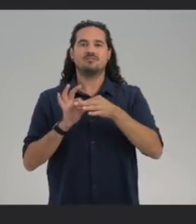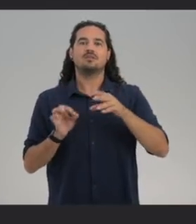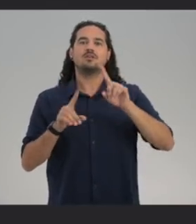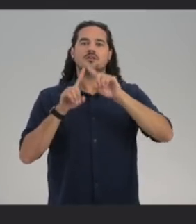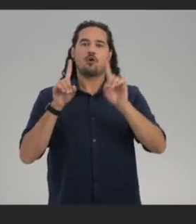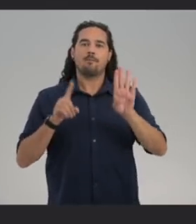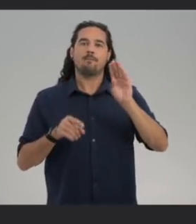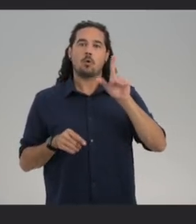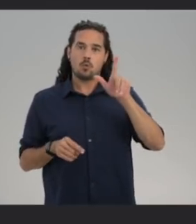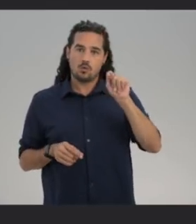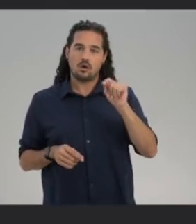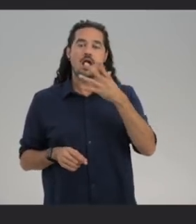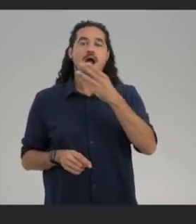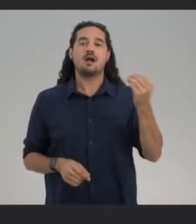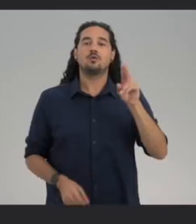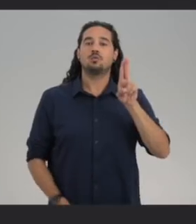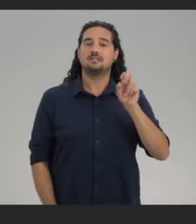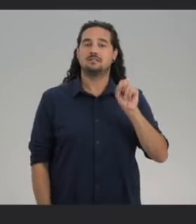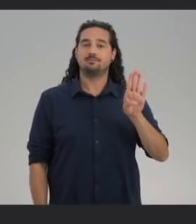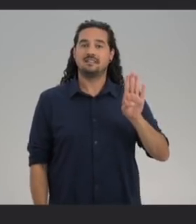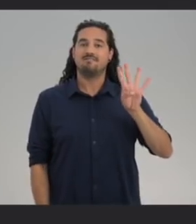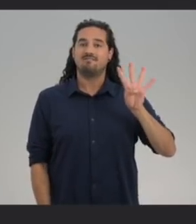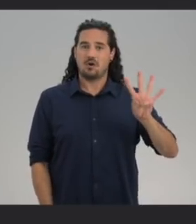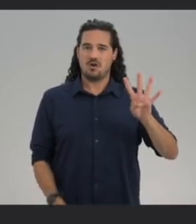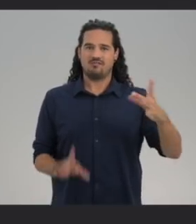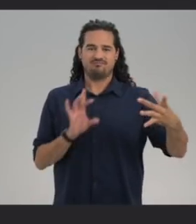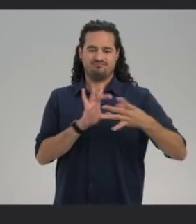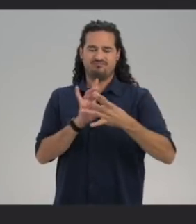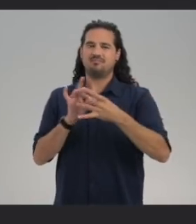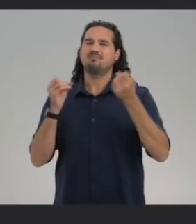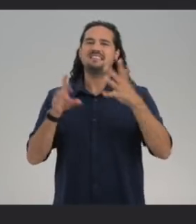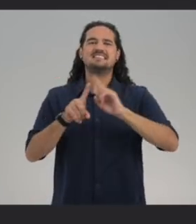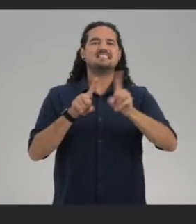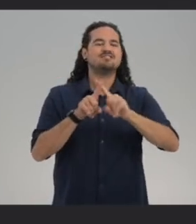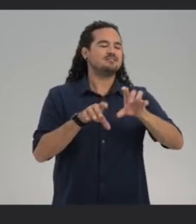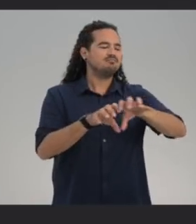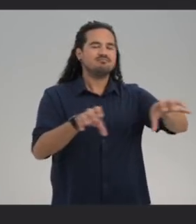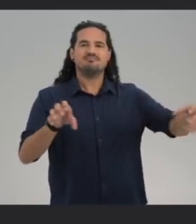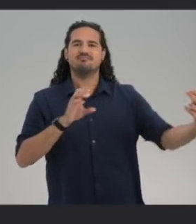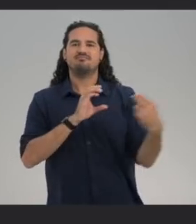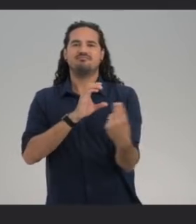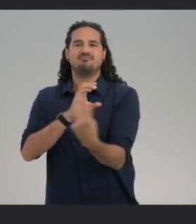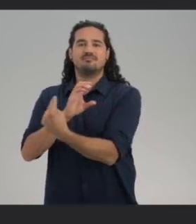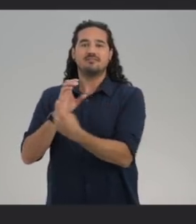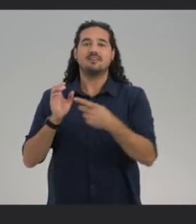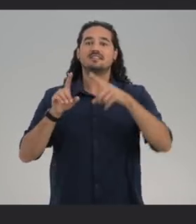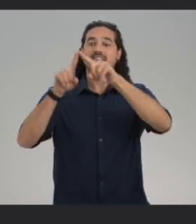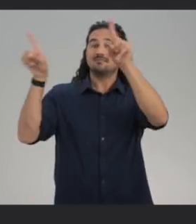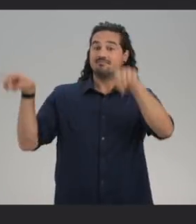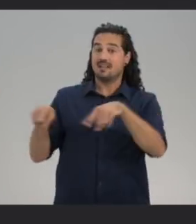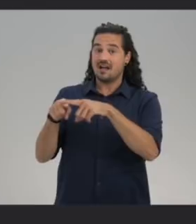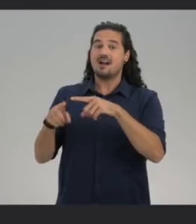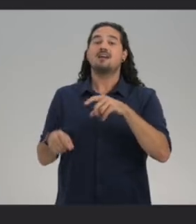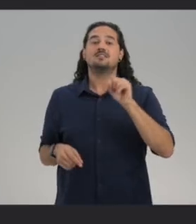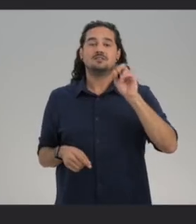to connect a wide range of peripherals, including the Pro Display XDR at a full 6K resolution.